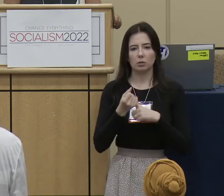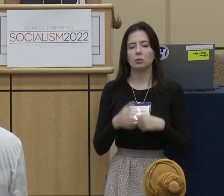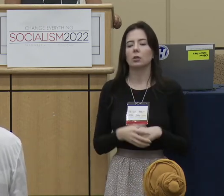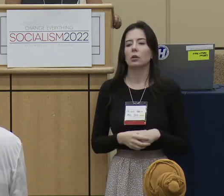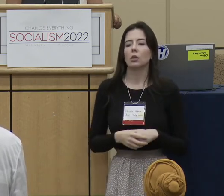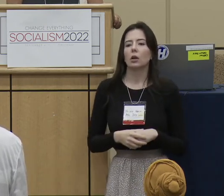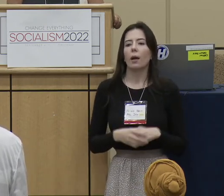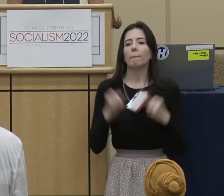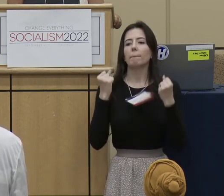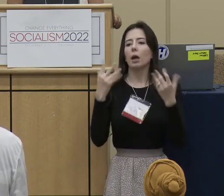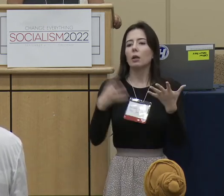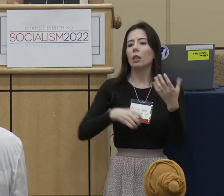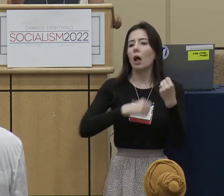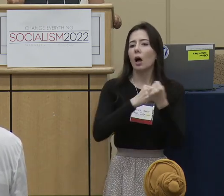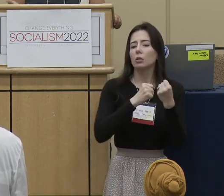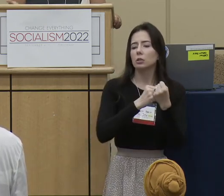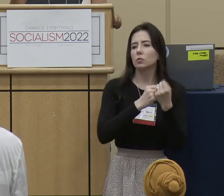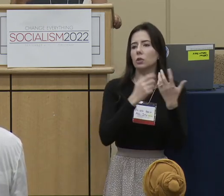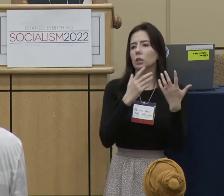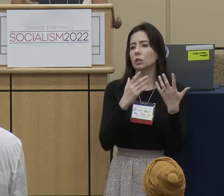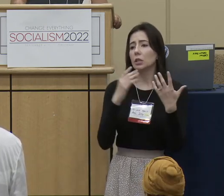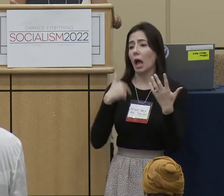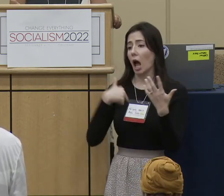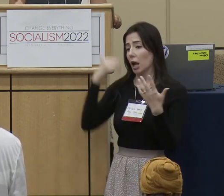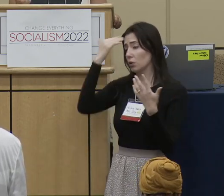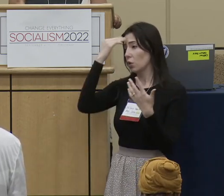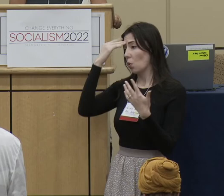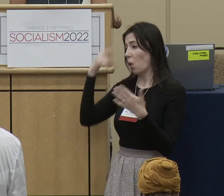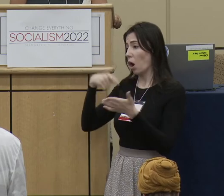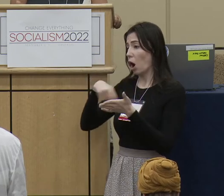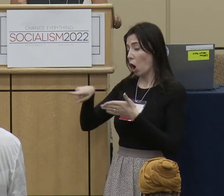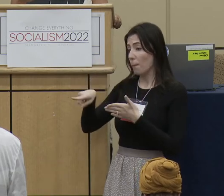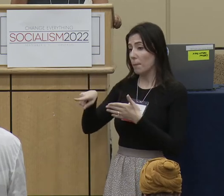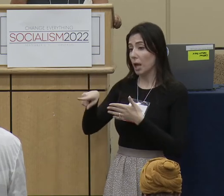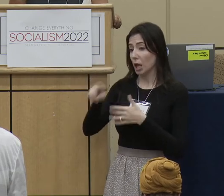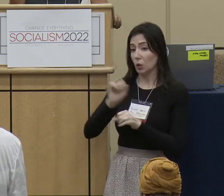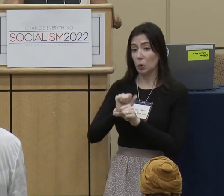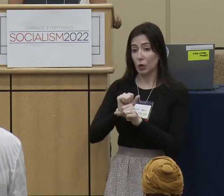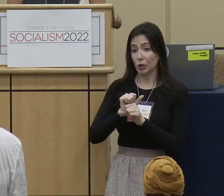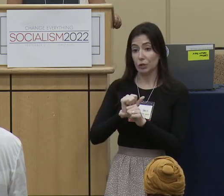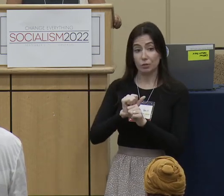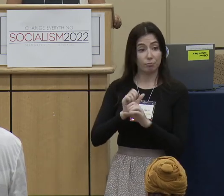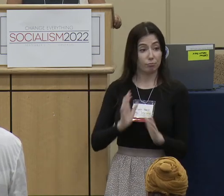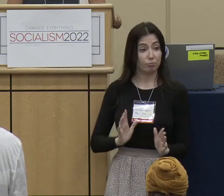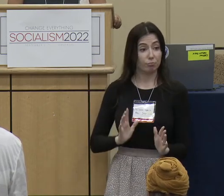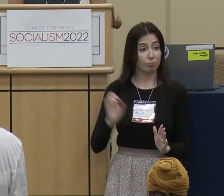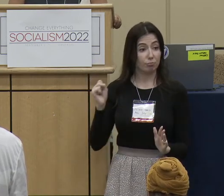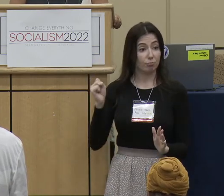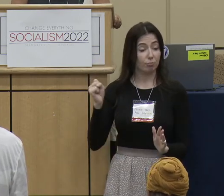across different boundaries and so forth. So, many of the activists, and most of the activists I know of